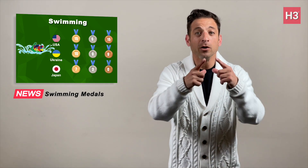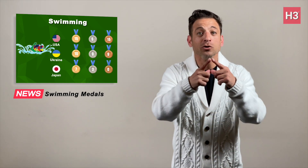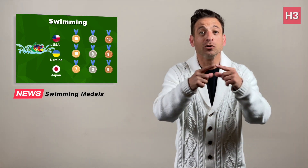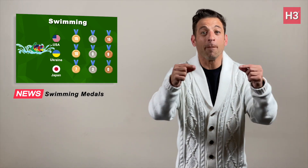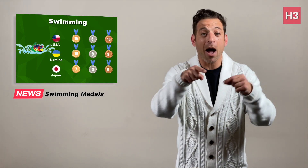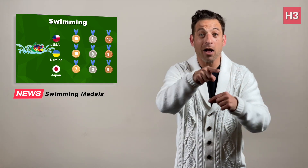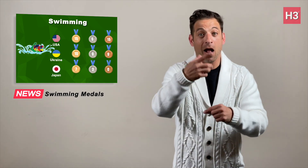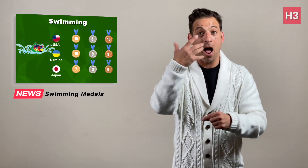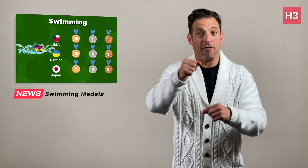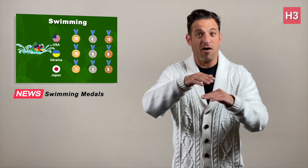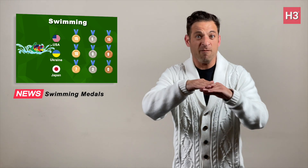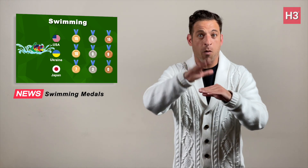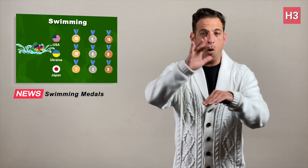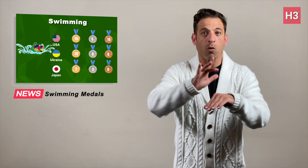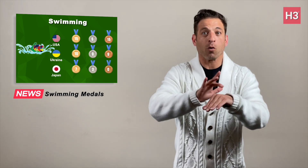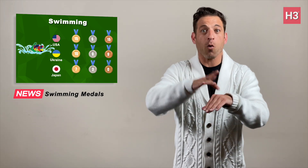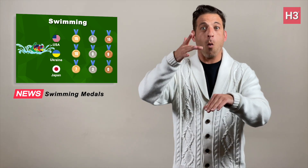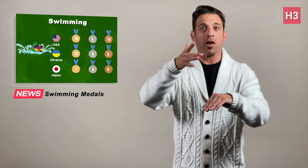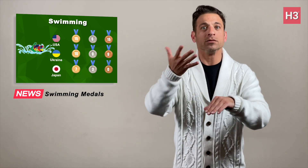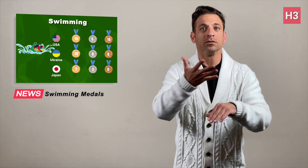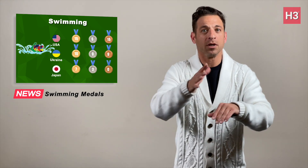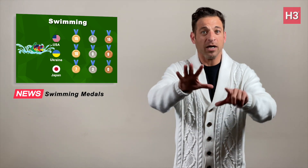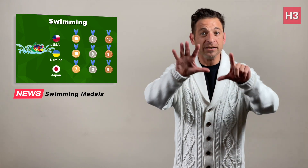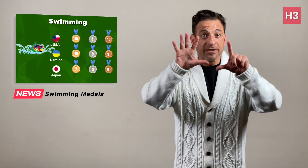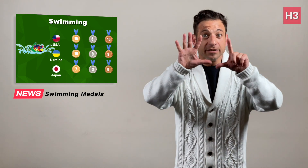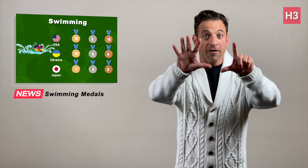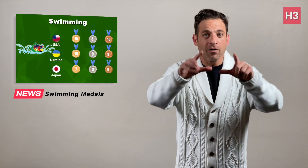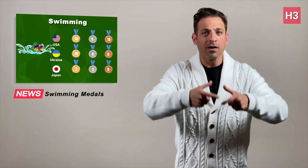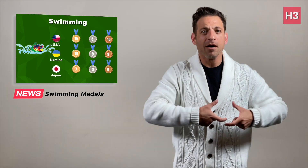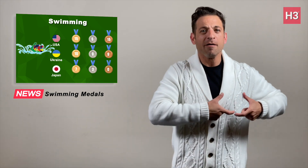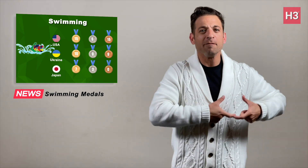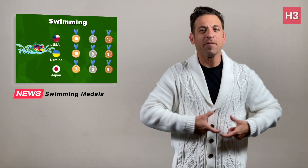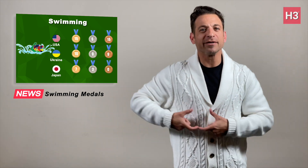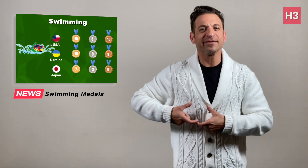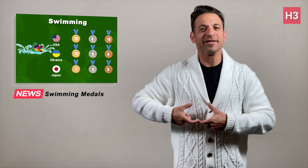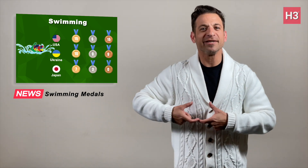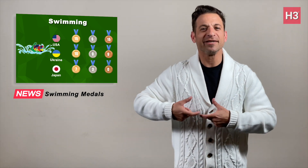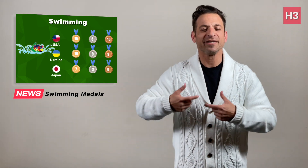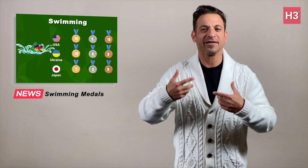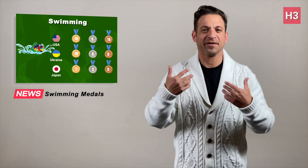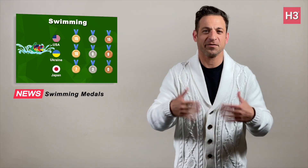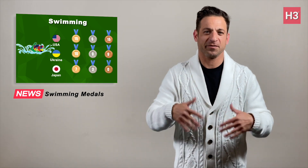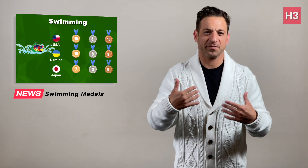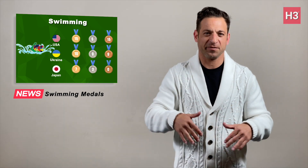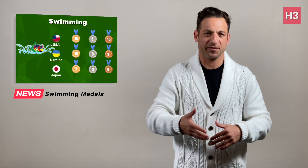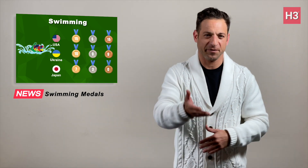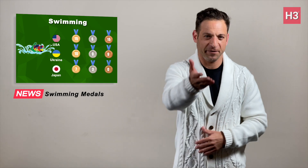Japan earned seven more gold medals.